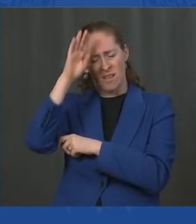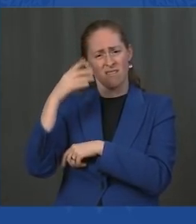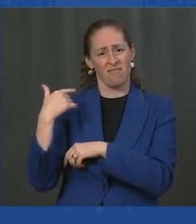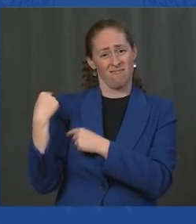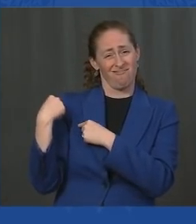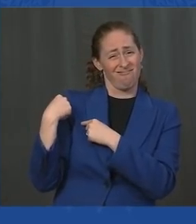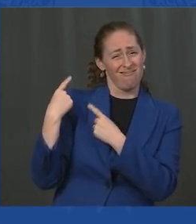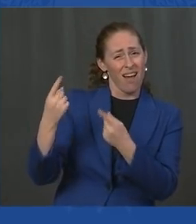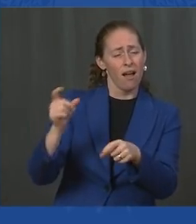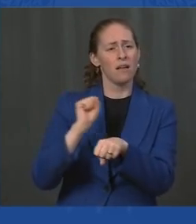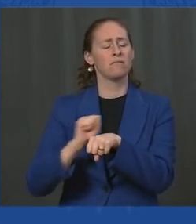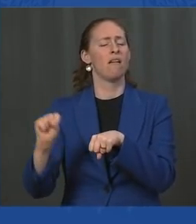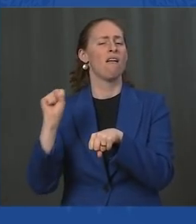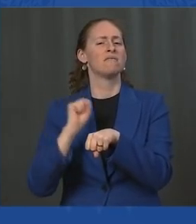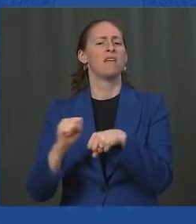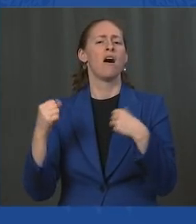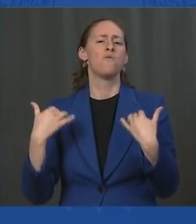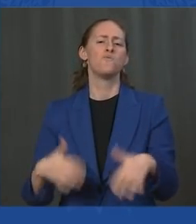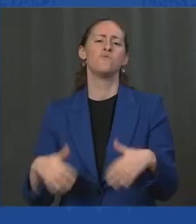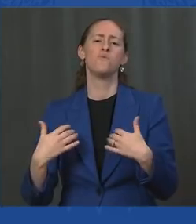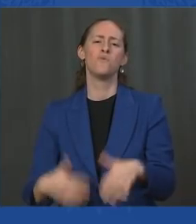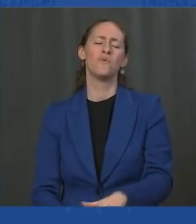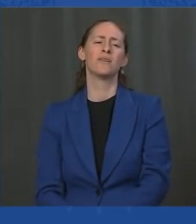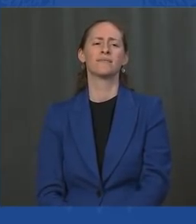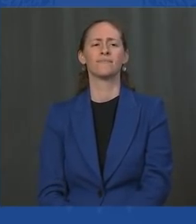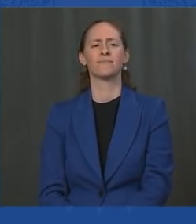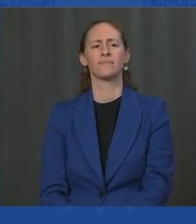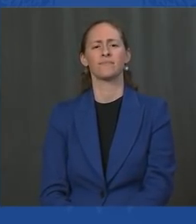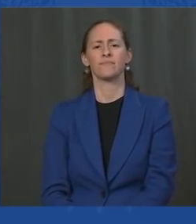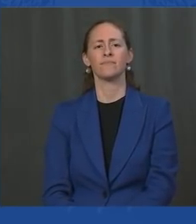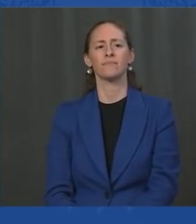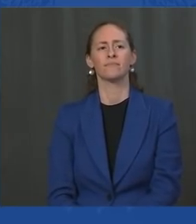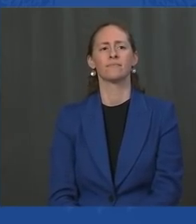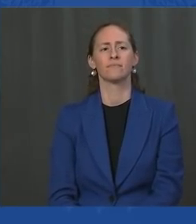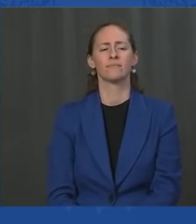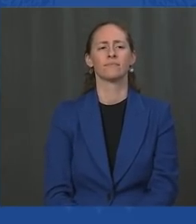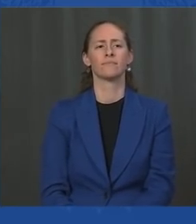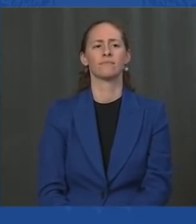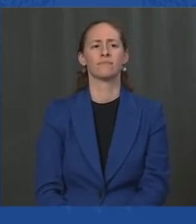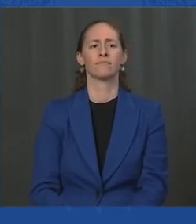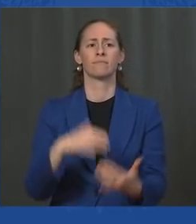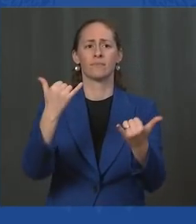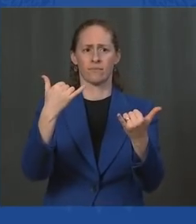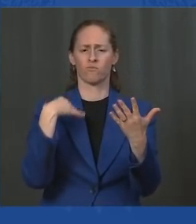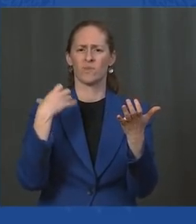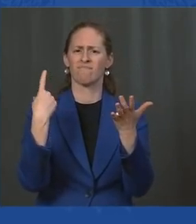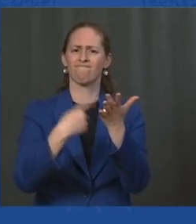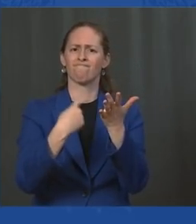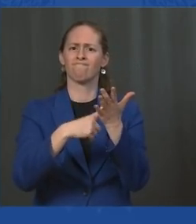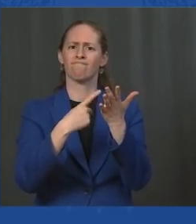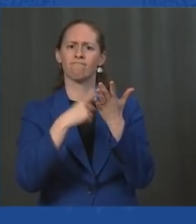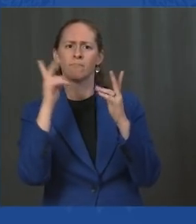Now I want to provide an update on our efforts to help millions of Americans down South recover and rebuild from Hurricane Ida.